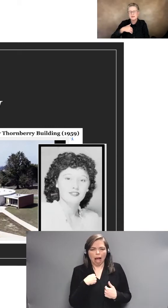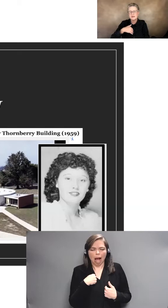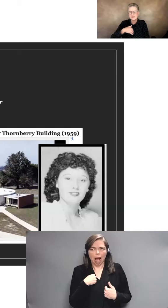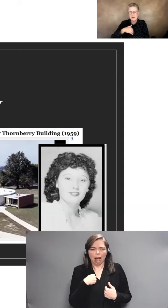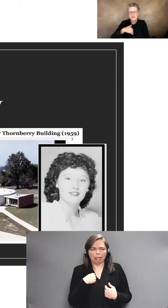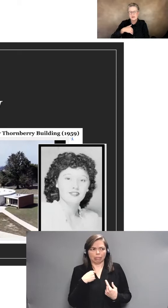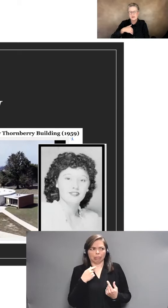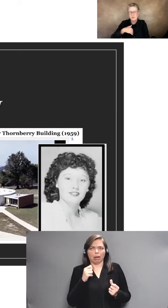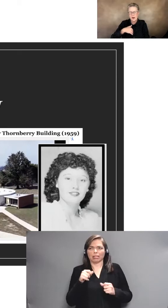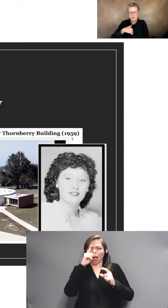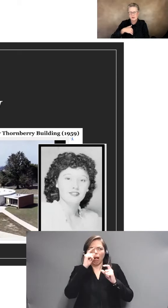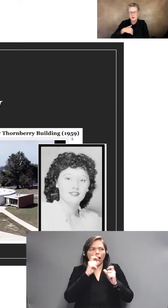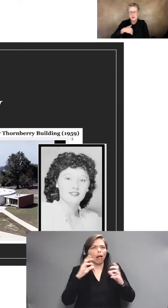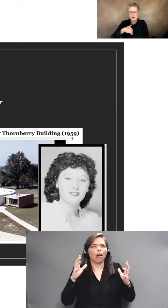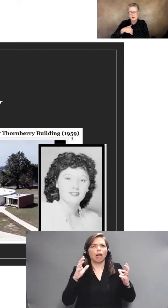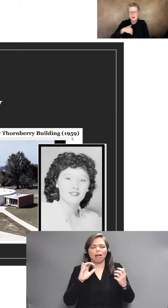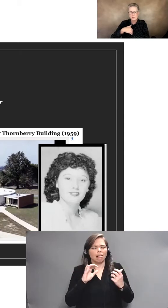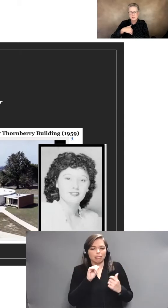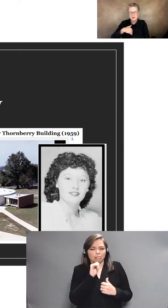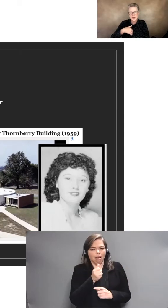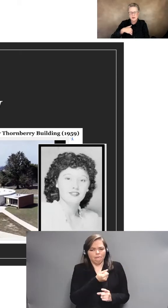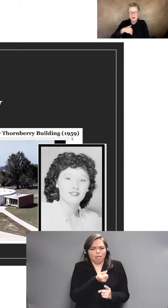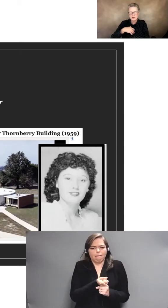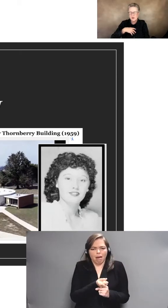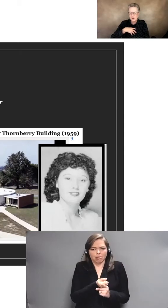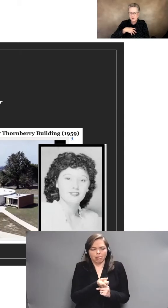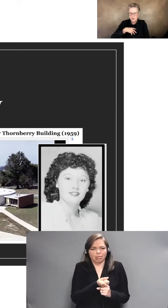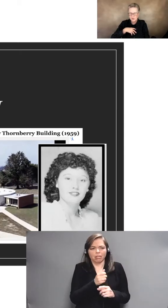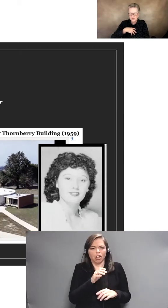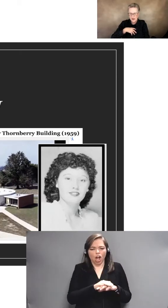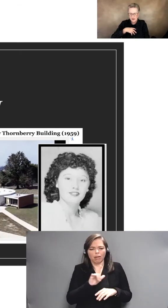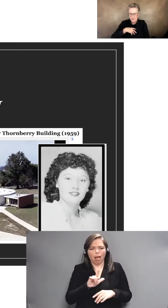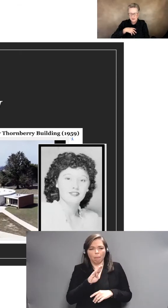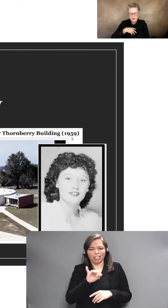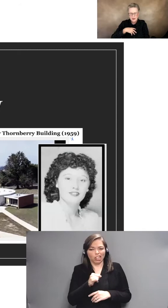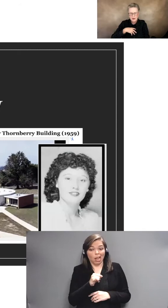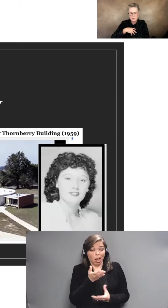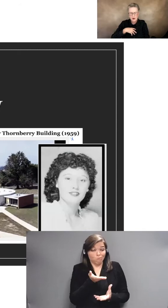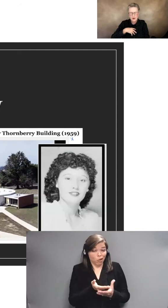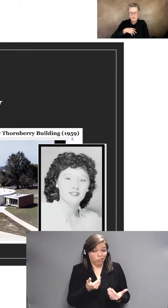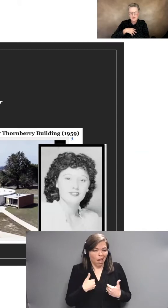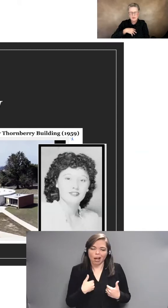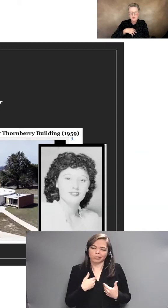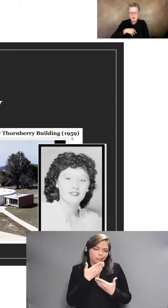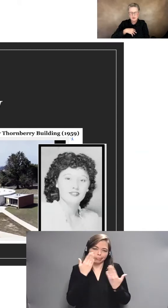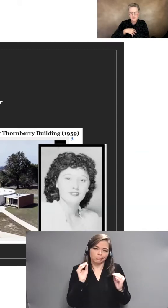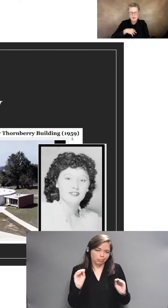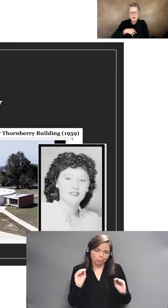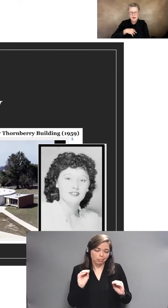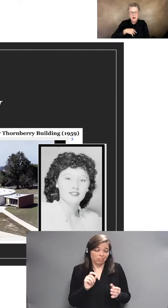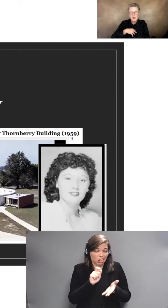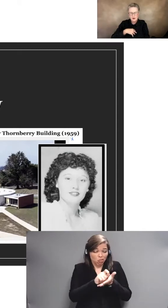didn't have an impact on LBJ, I do not have proof of that, and I do not have anything written, however